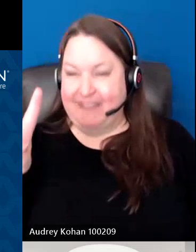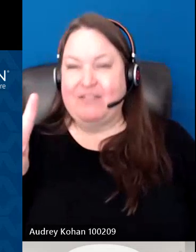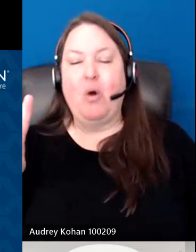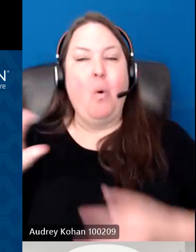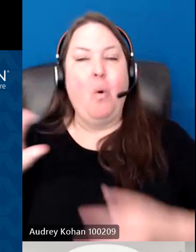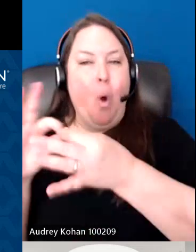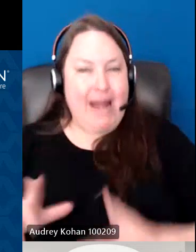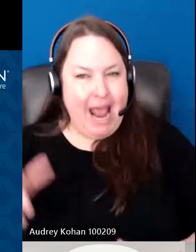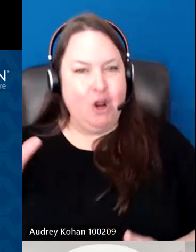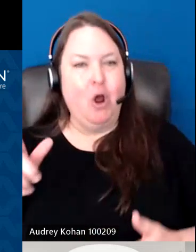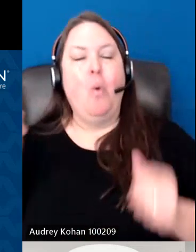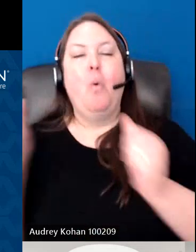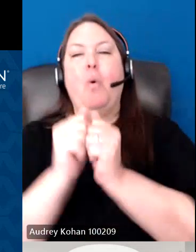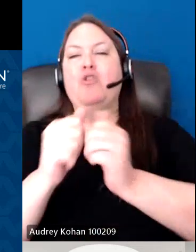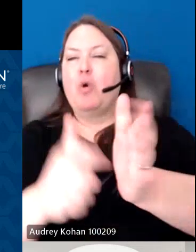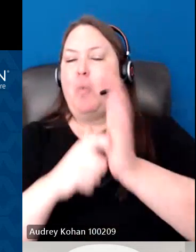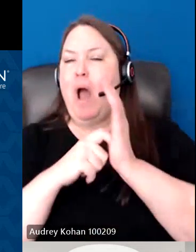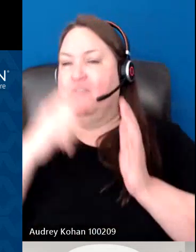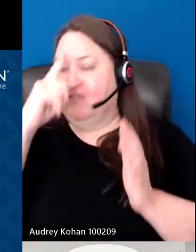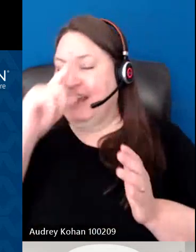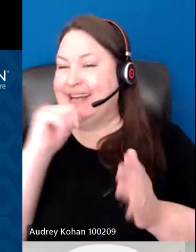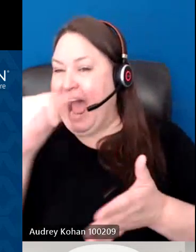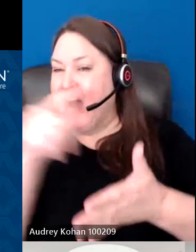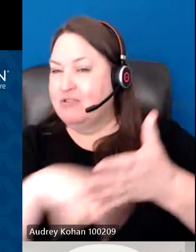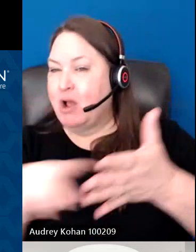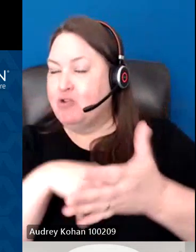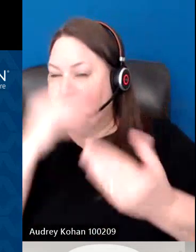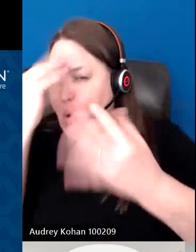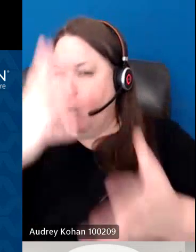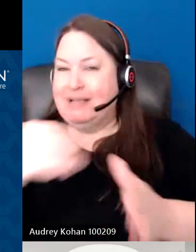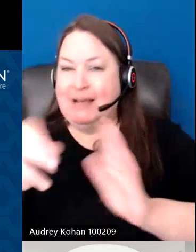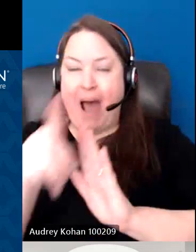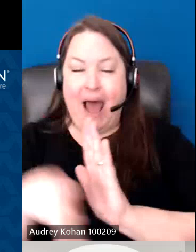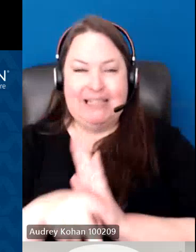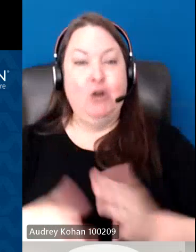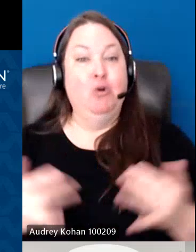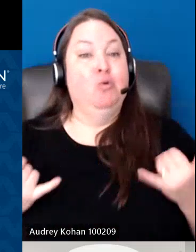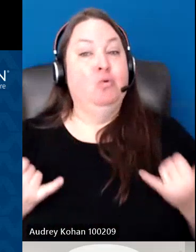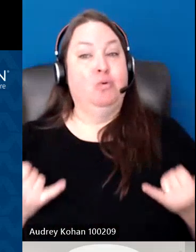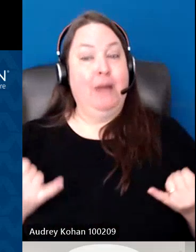along with the requirements for non-discrimination notice and policy today as Drew said I will focus